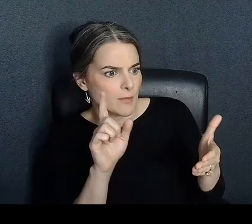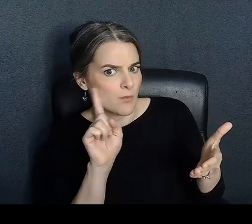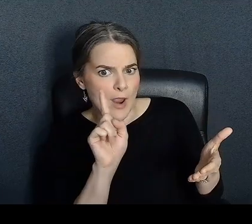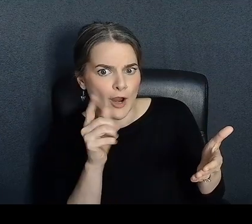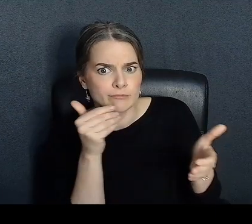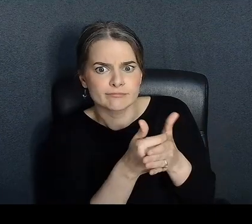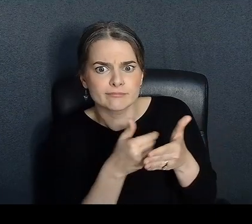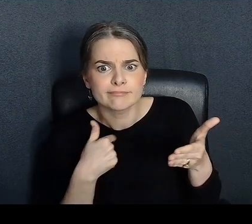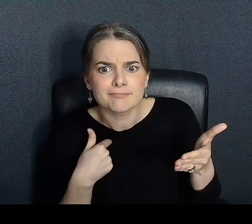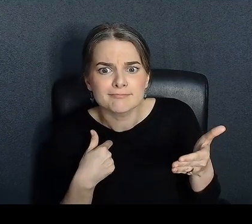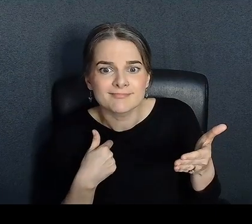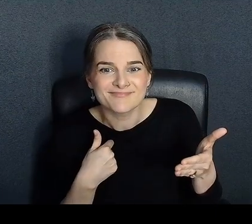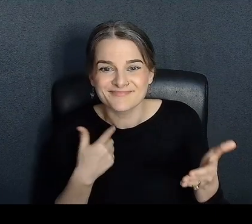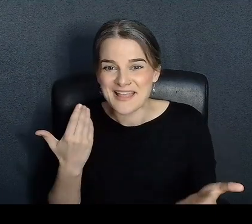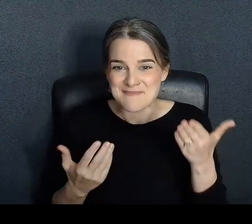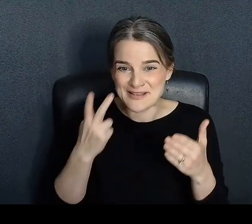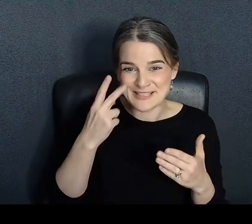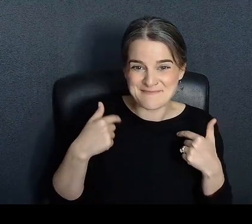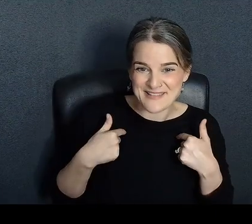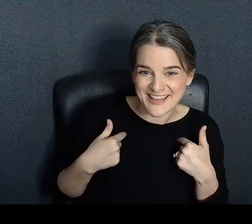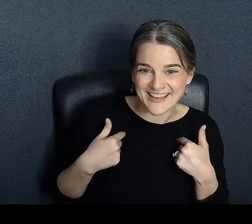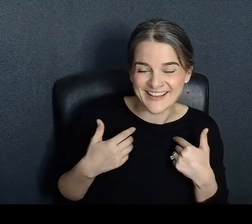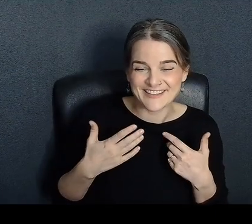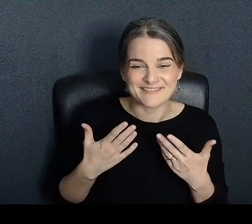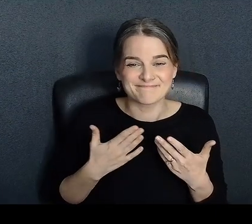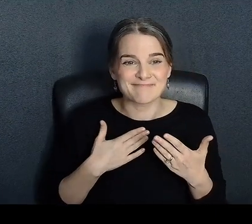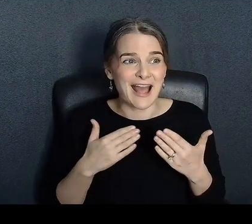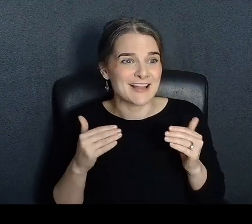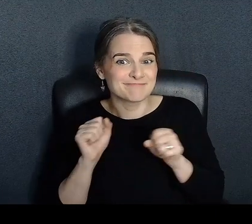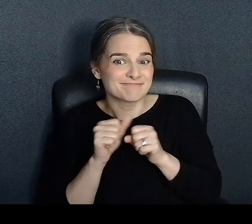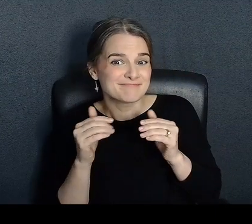You might just catch me or one of my colleagues chatting with them as well.